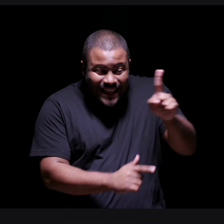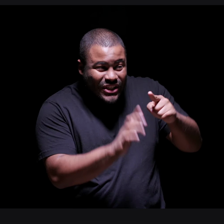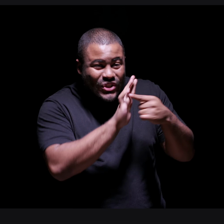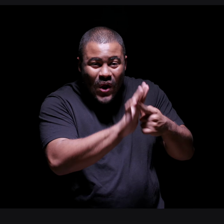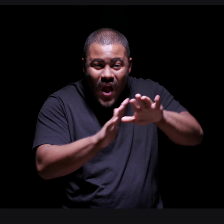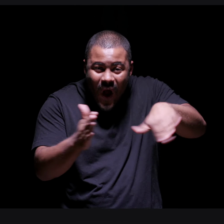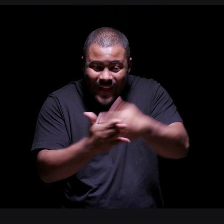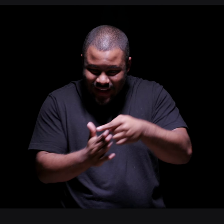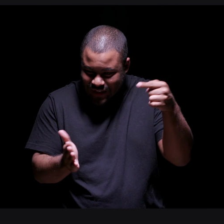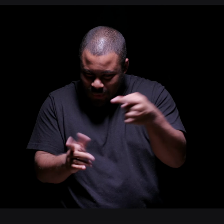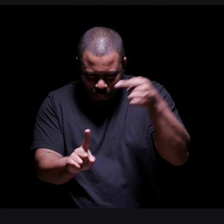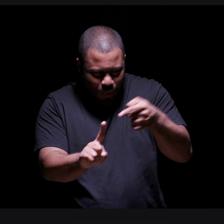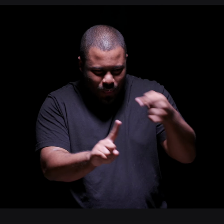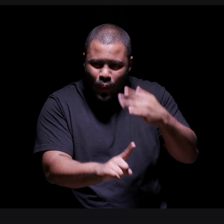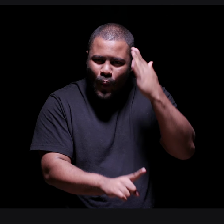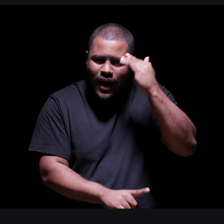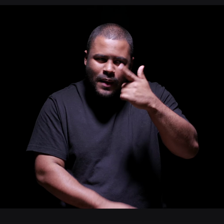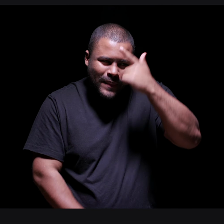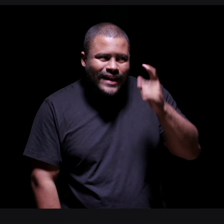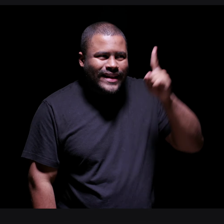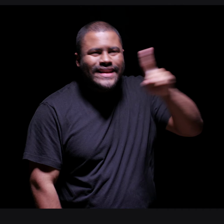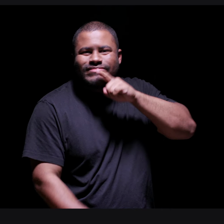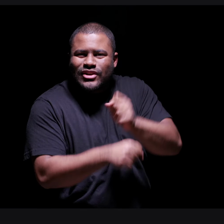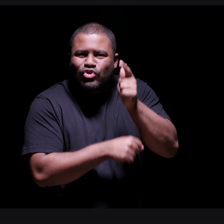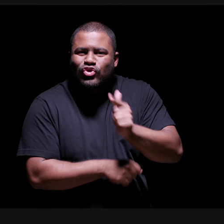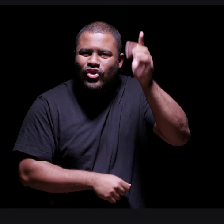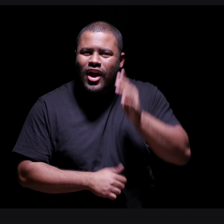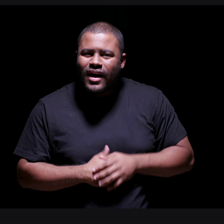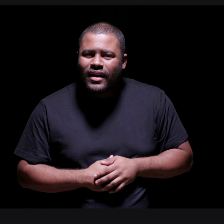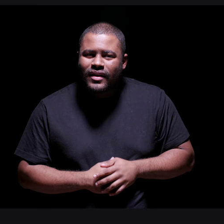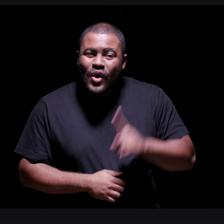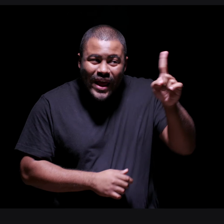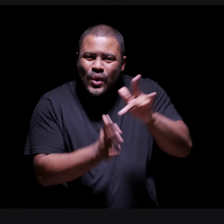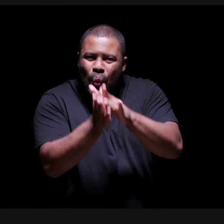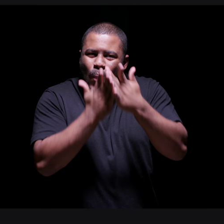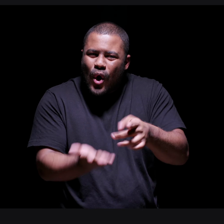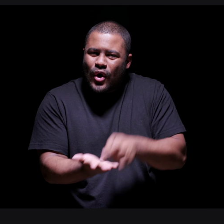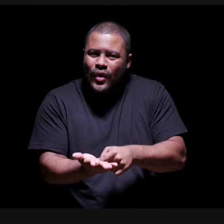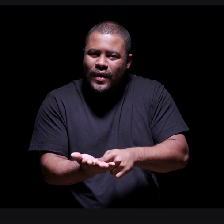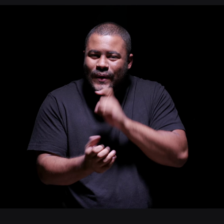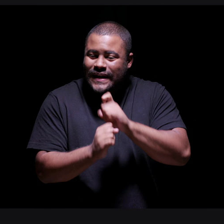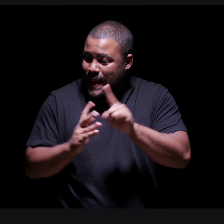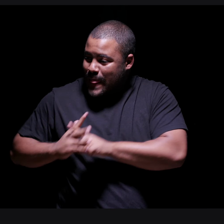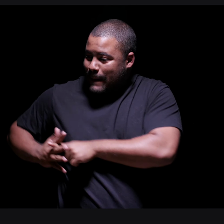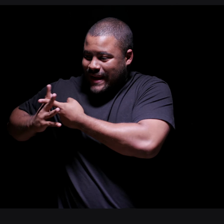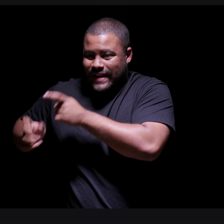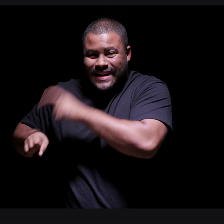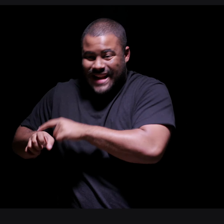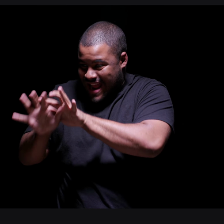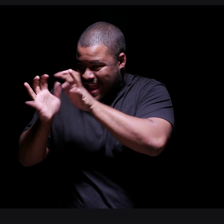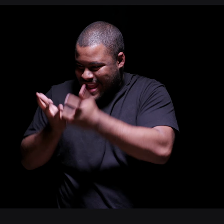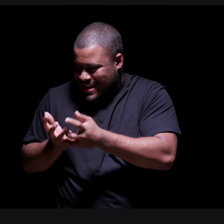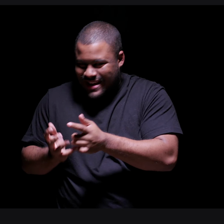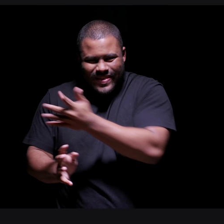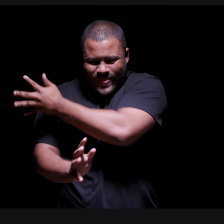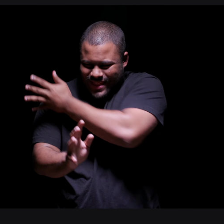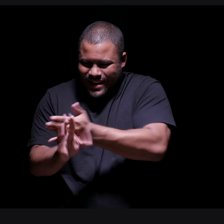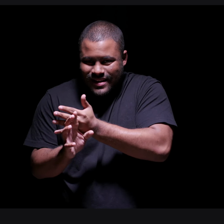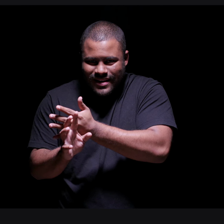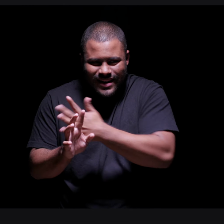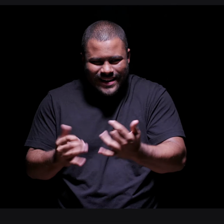And he does this to show that he is God, the Word, who was before the beginning of time.